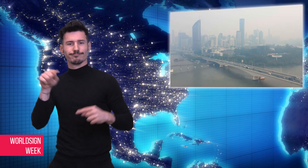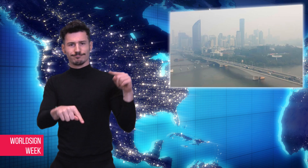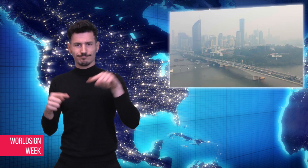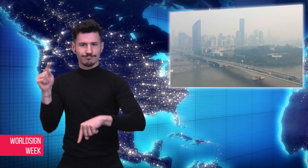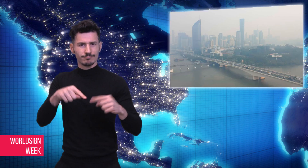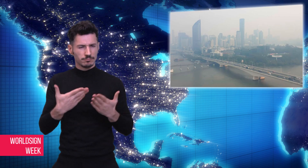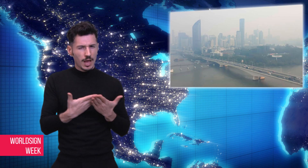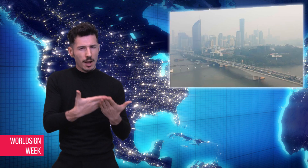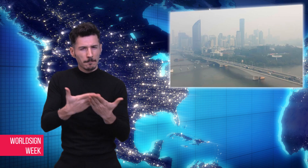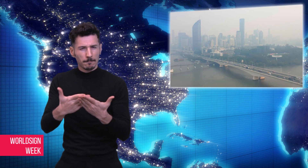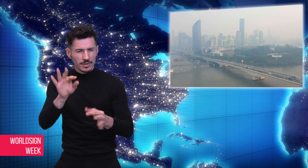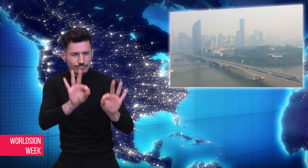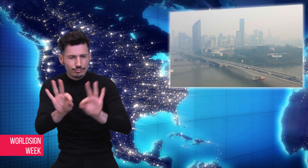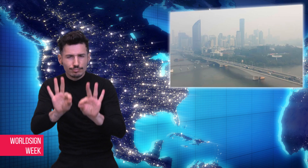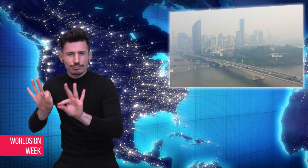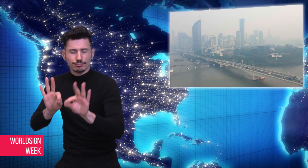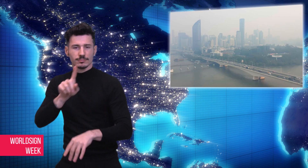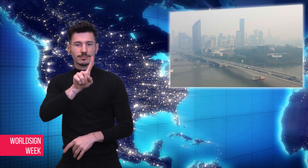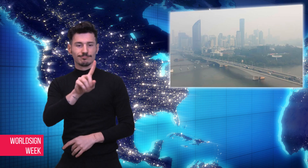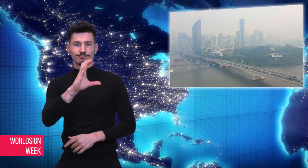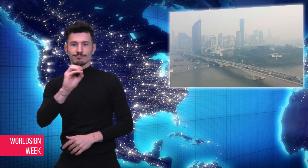burned since last Friday.